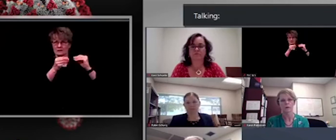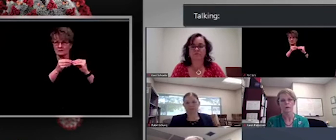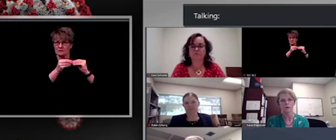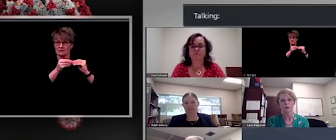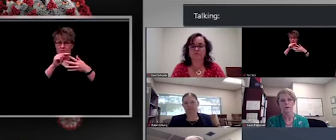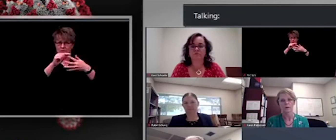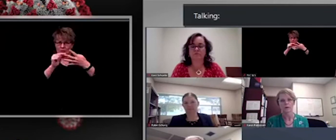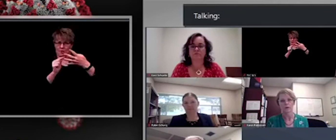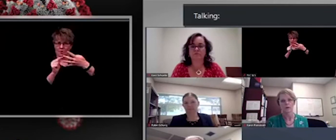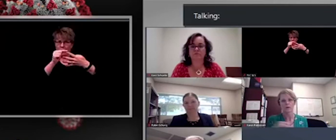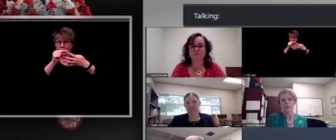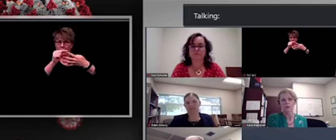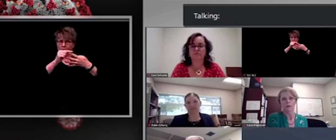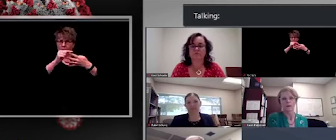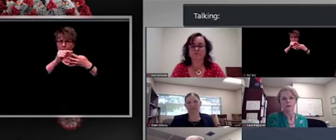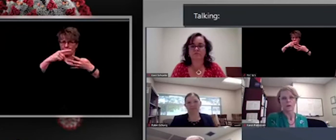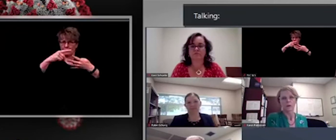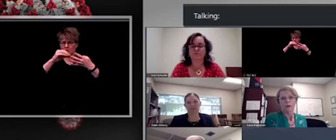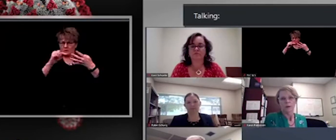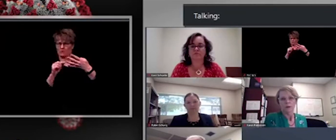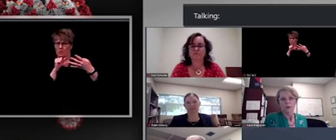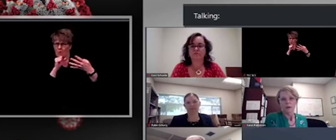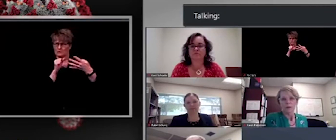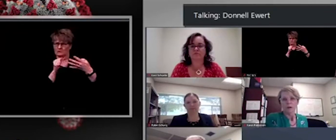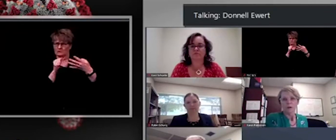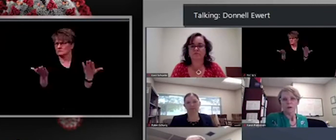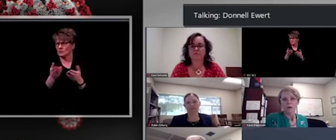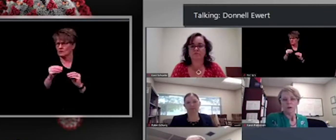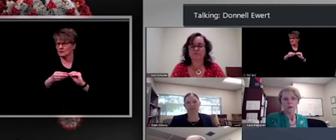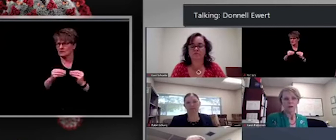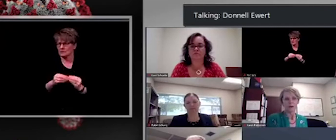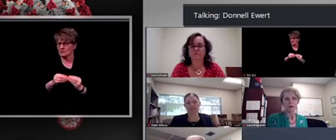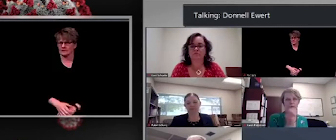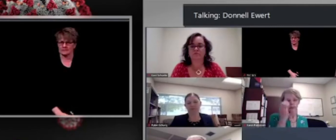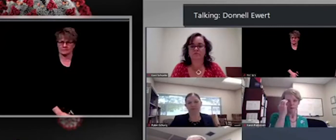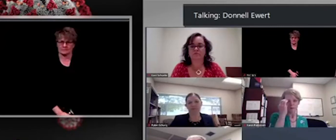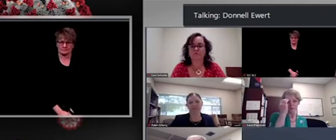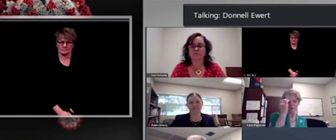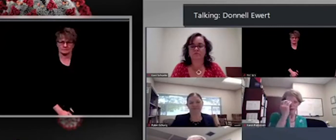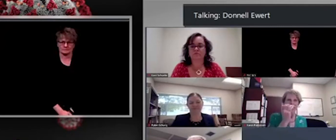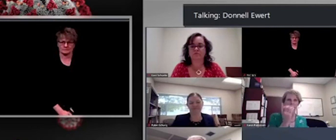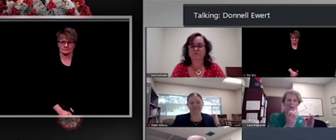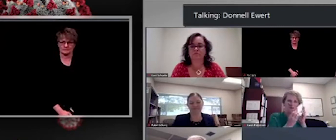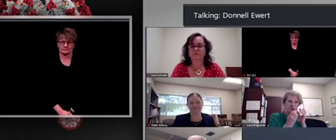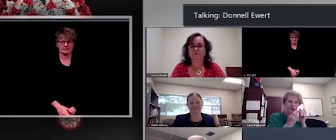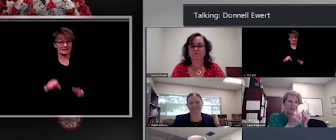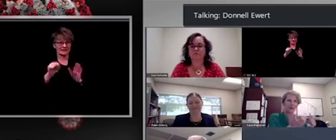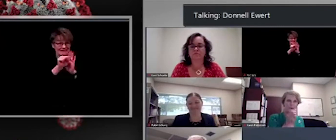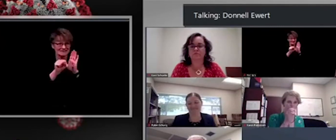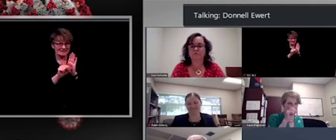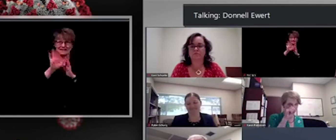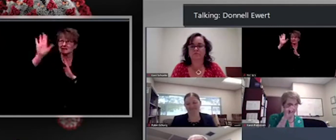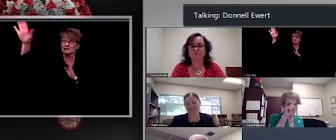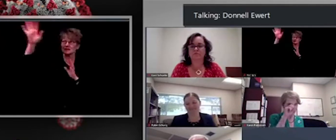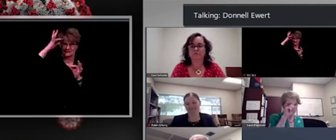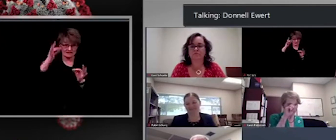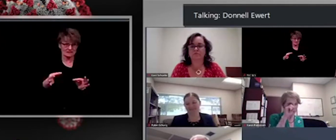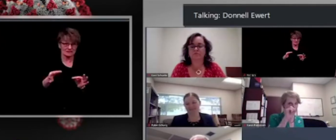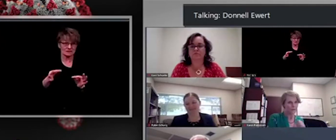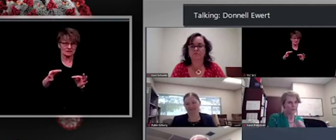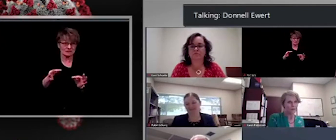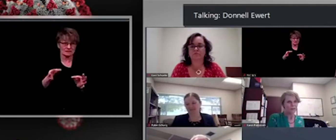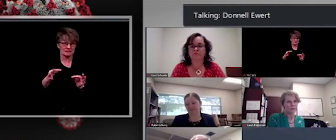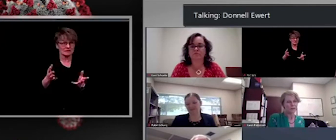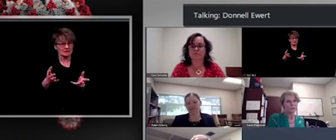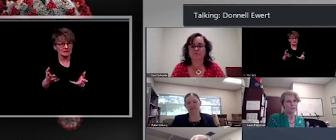The state's ways are a bit mysterious to us, as far as how they make calculations. So that's